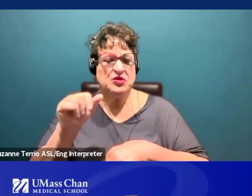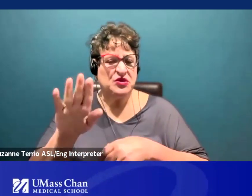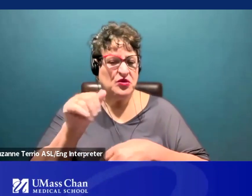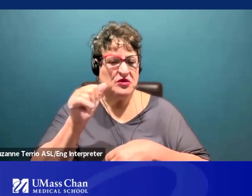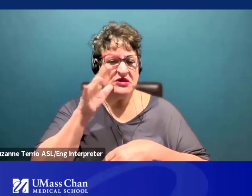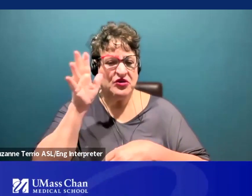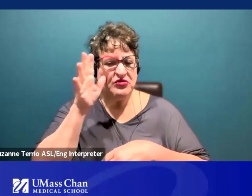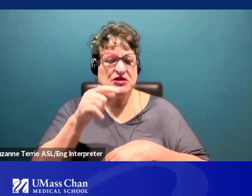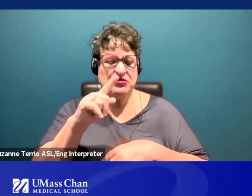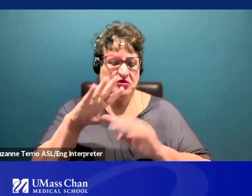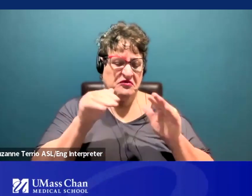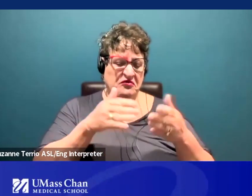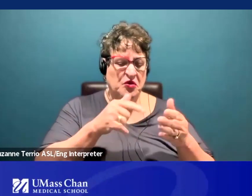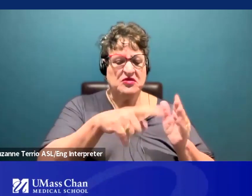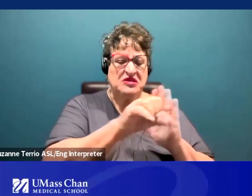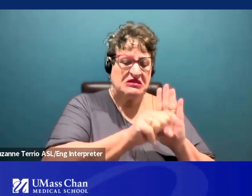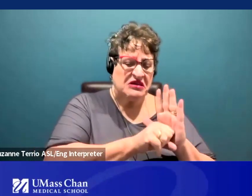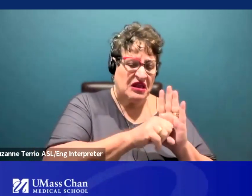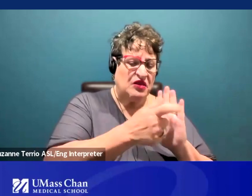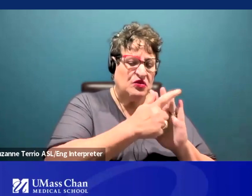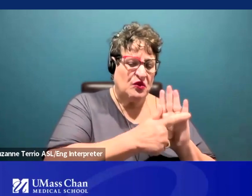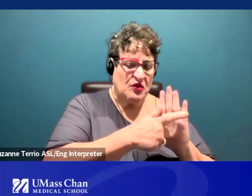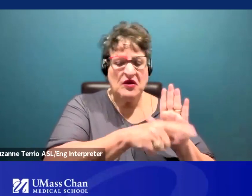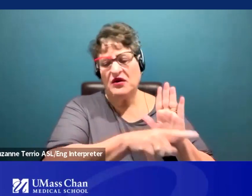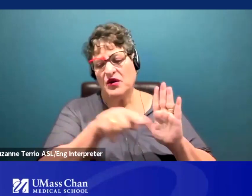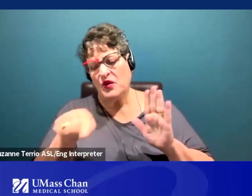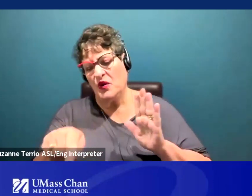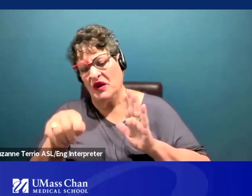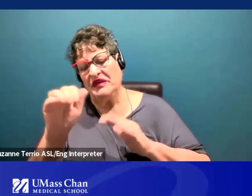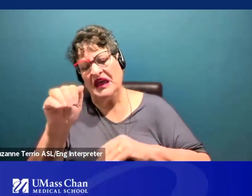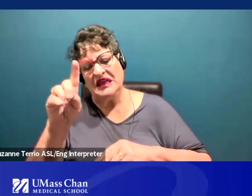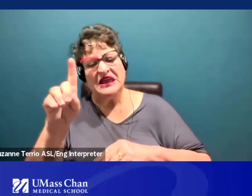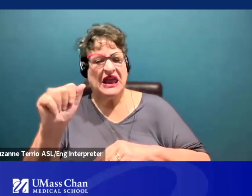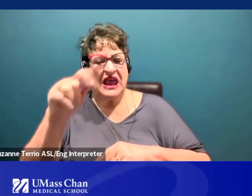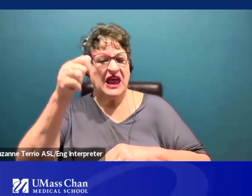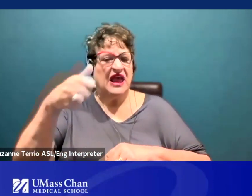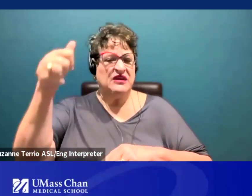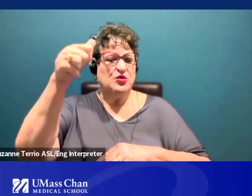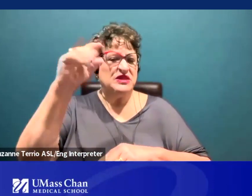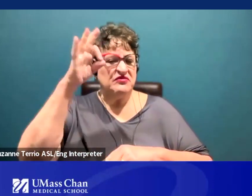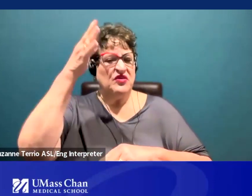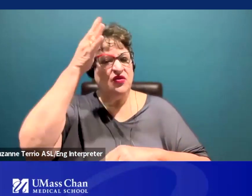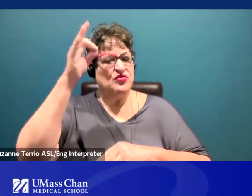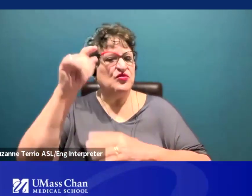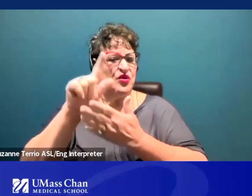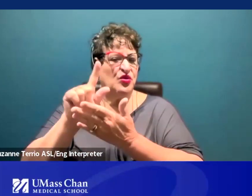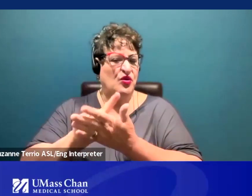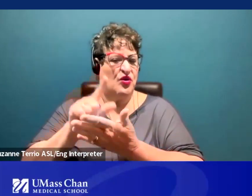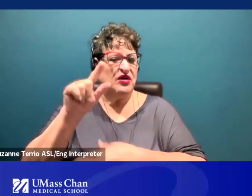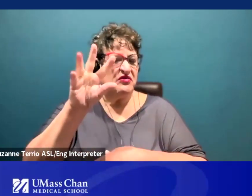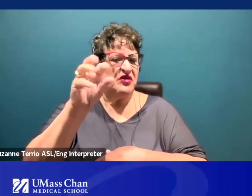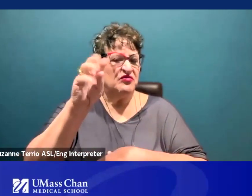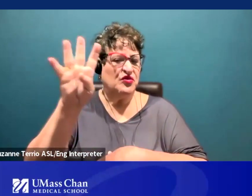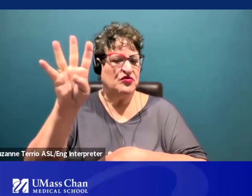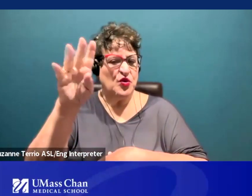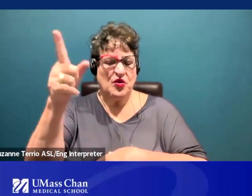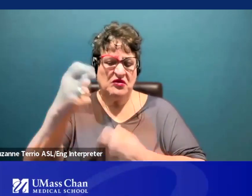or do we want to incorporate more of the ADA and 504 advocacy in there too? So happy to share the briefing.